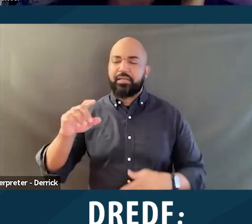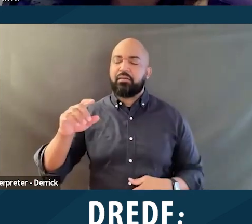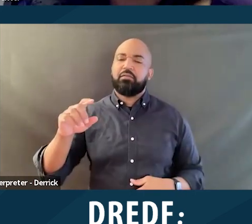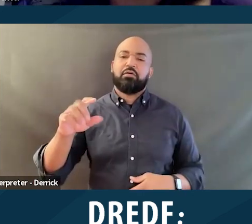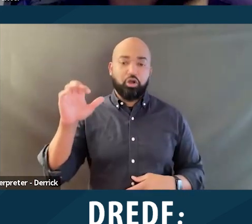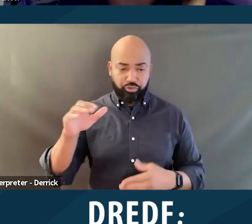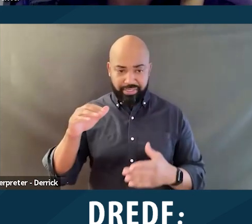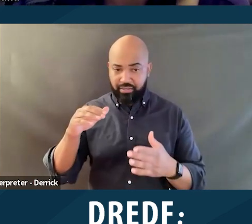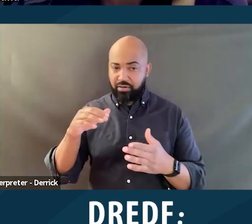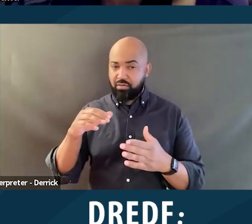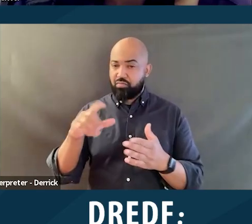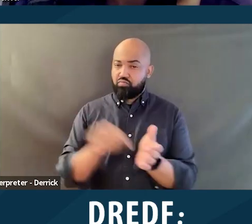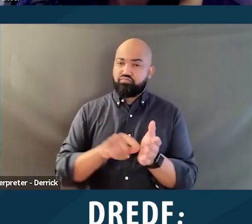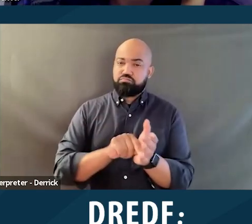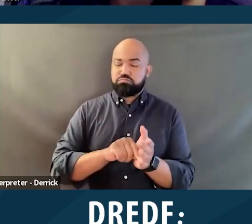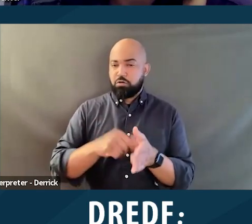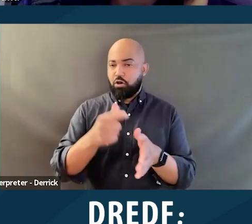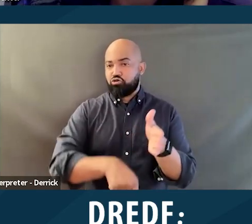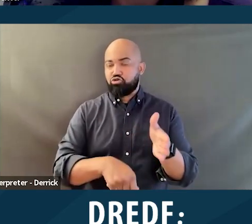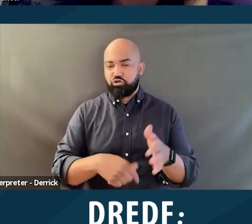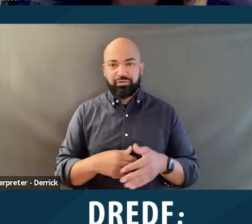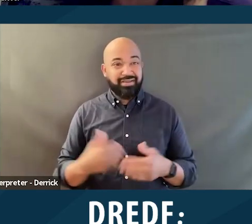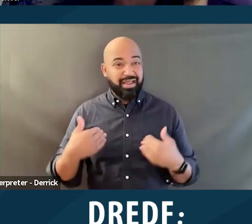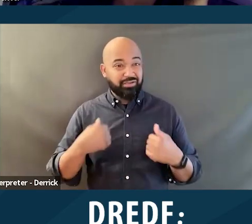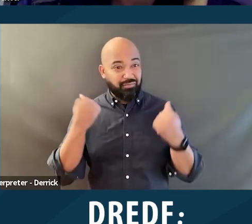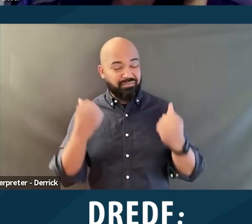all of us and many more out in the community.